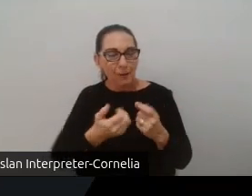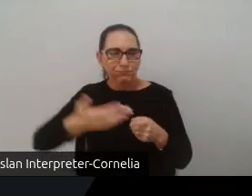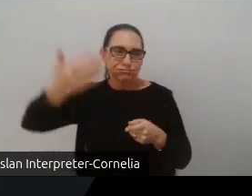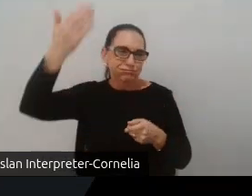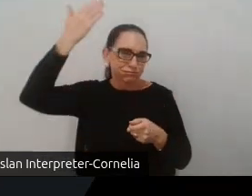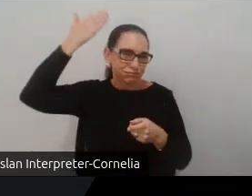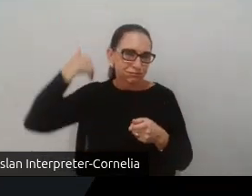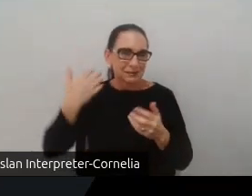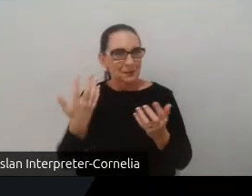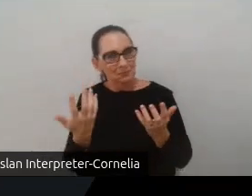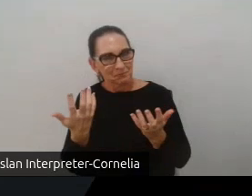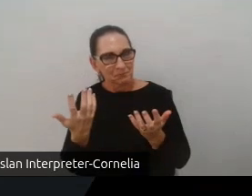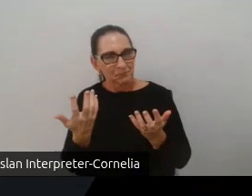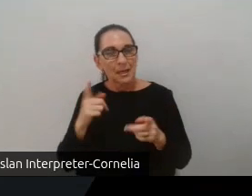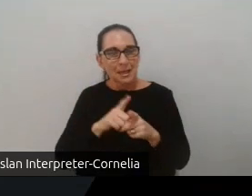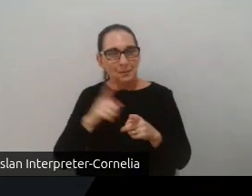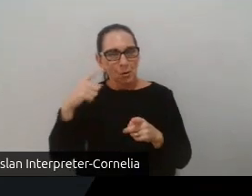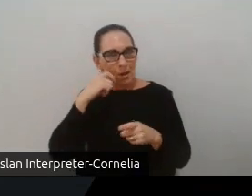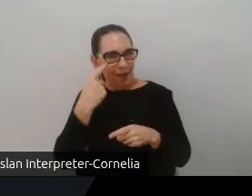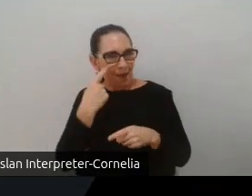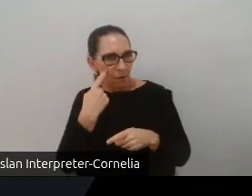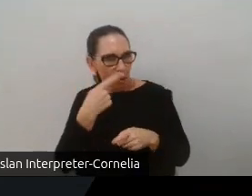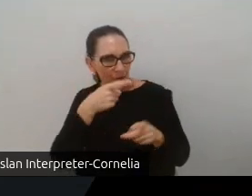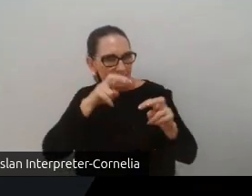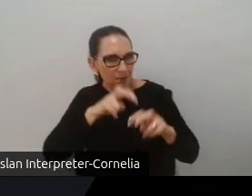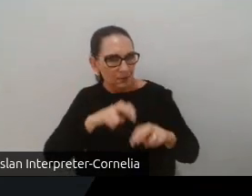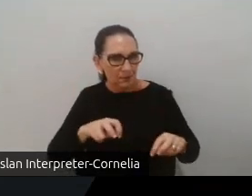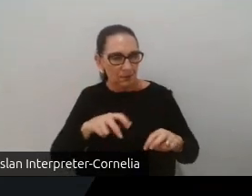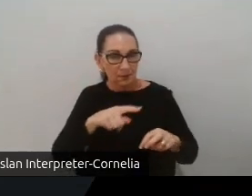will look at the violence, the level of violence, whether it was in-person breaches, physical